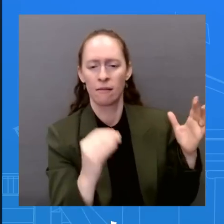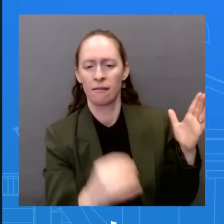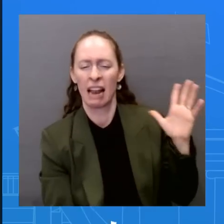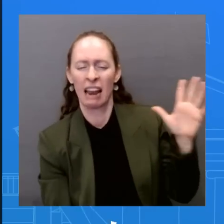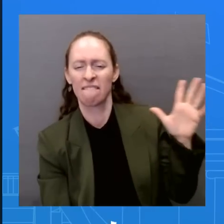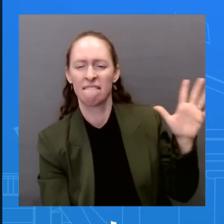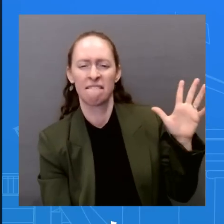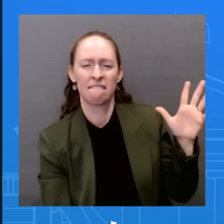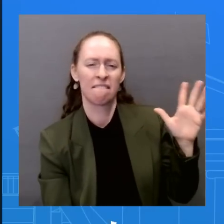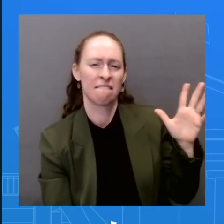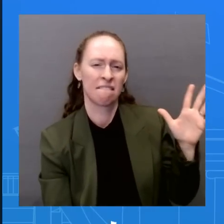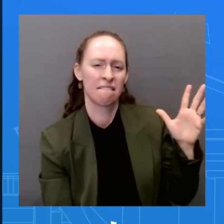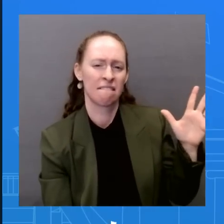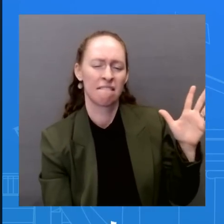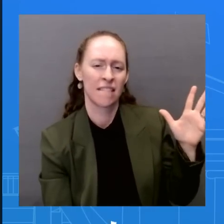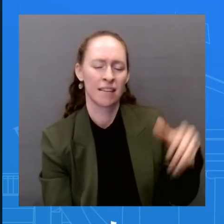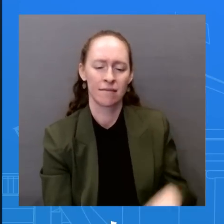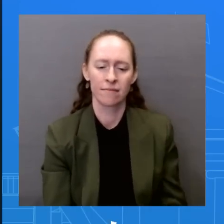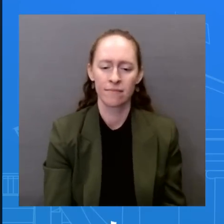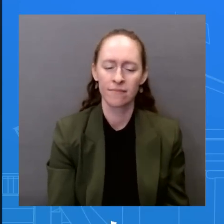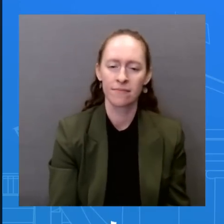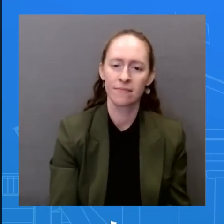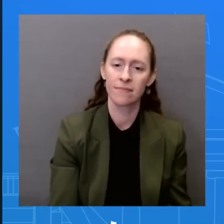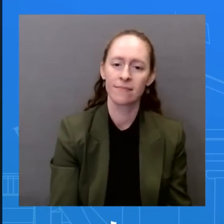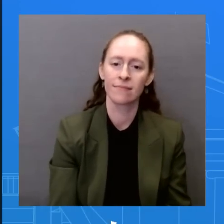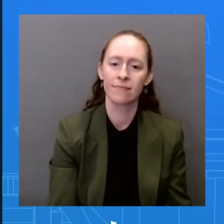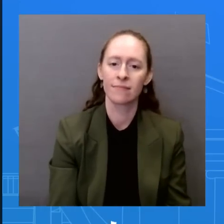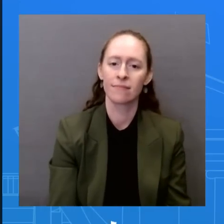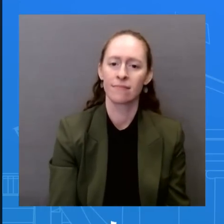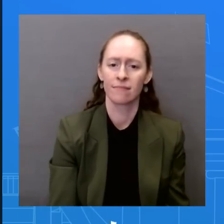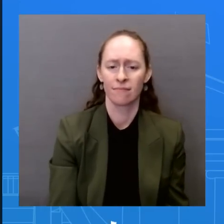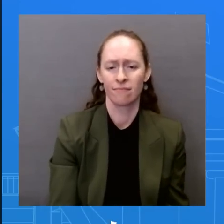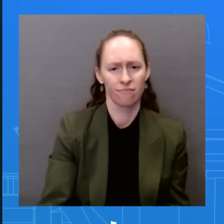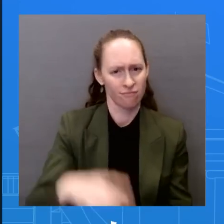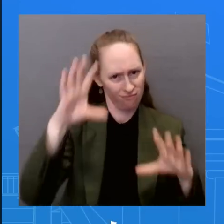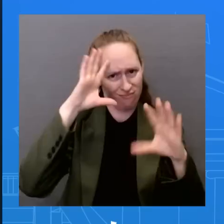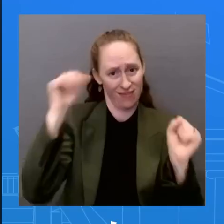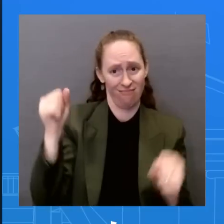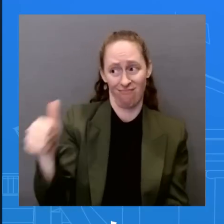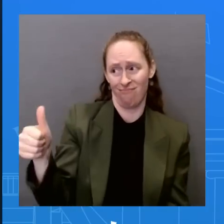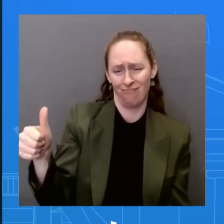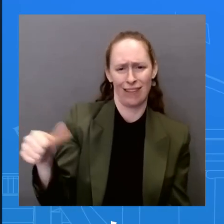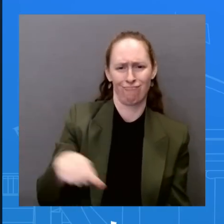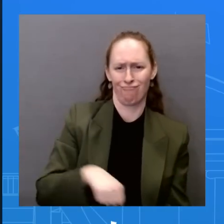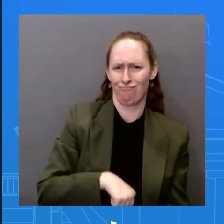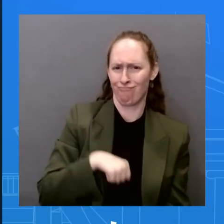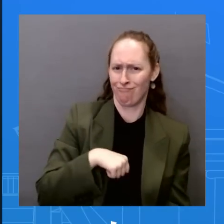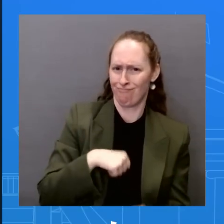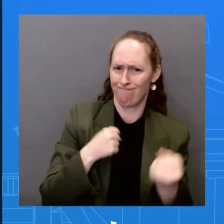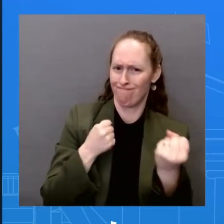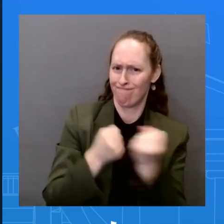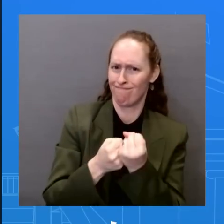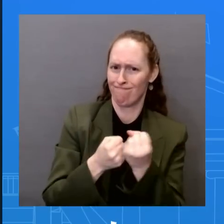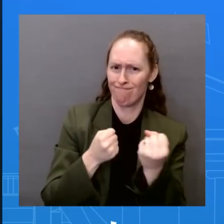is a proud champion of the right for people to marry whom they choose, who they are -- love.